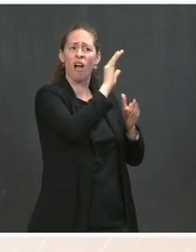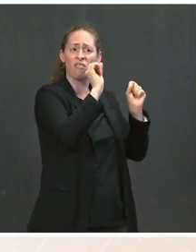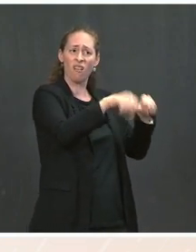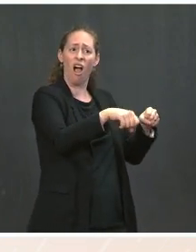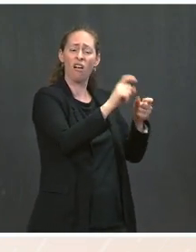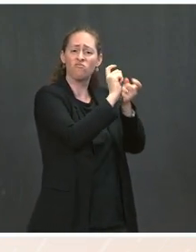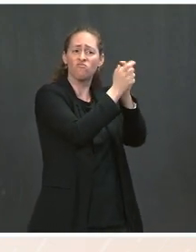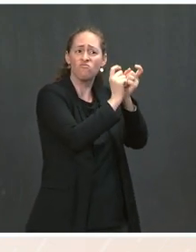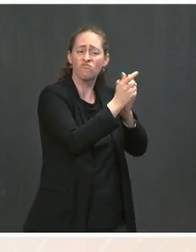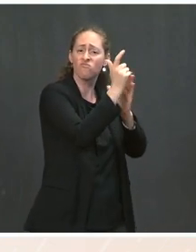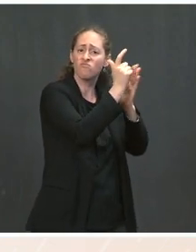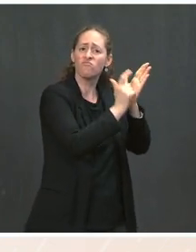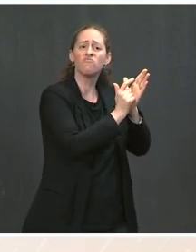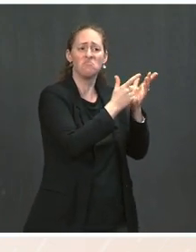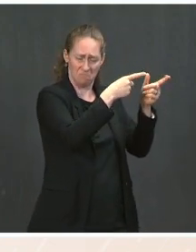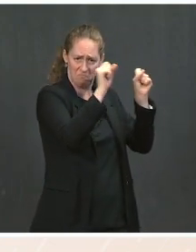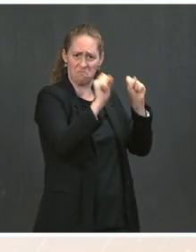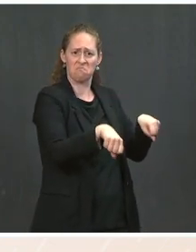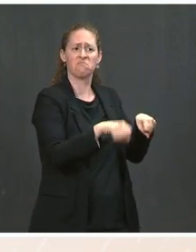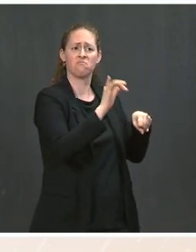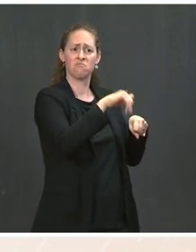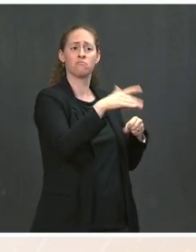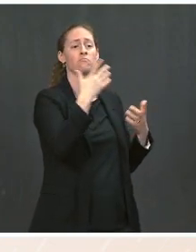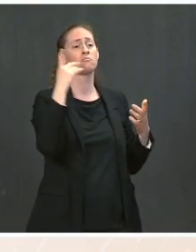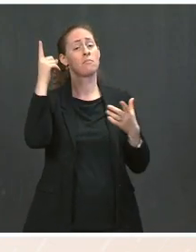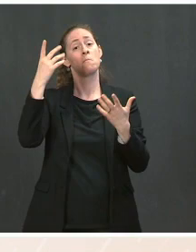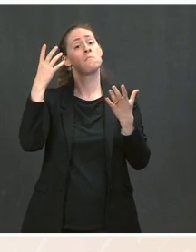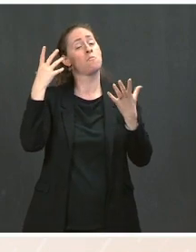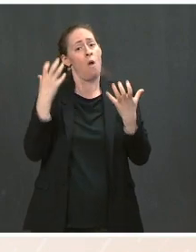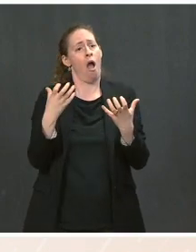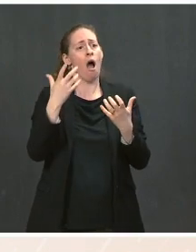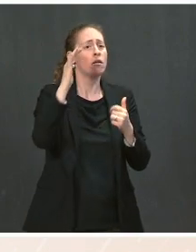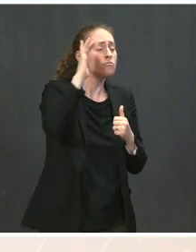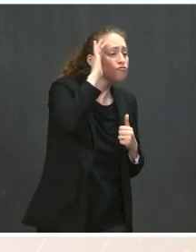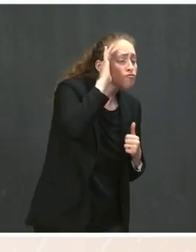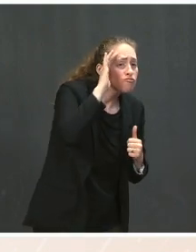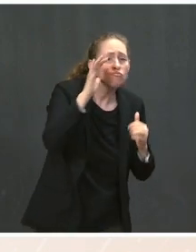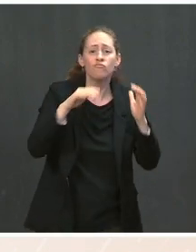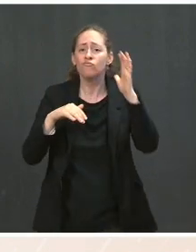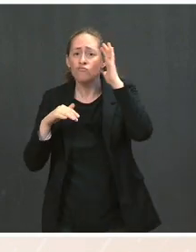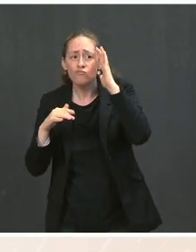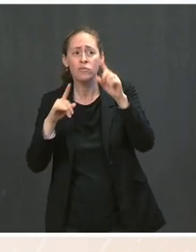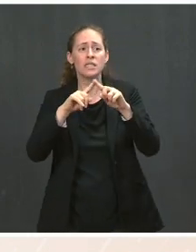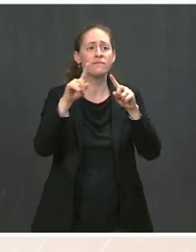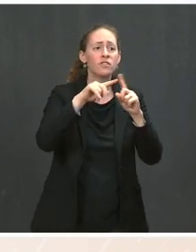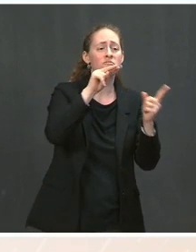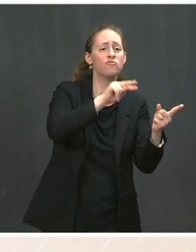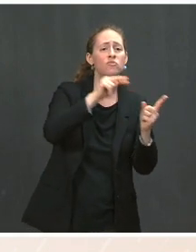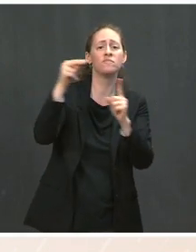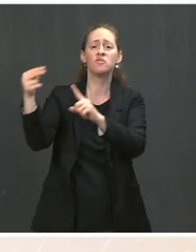His -- his view is that he wants to hear from this commission that has a range of viewpoints. The Press: Okay, and one more question.